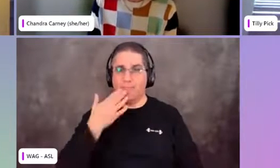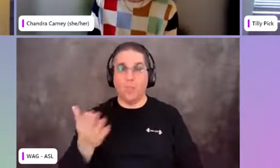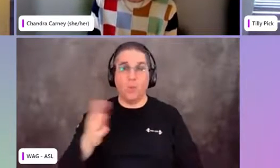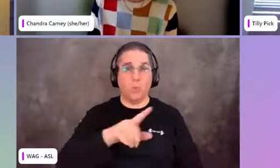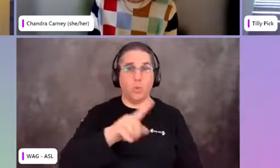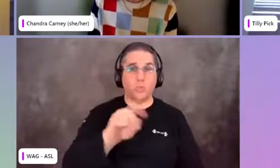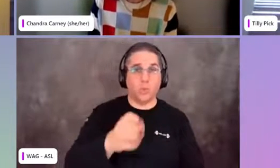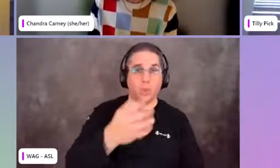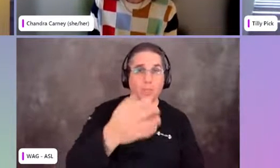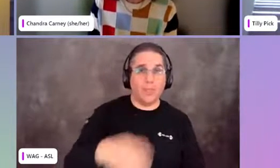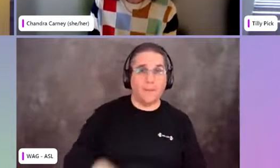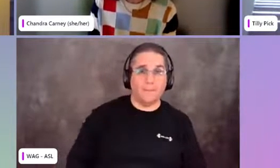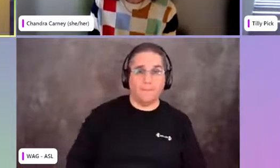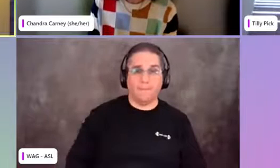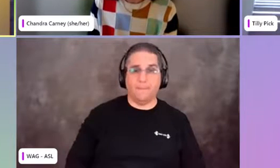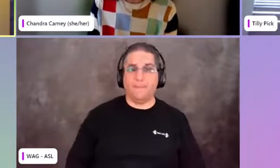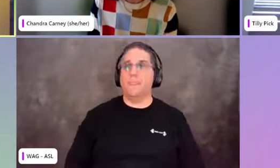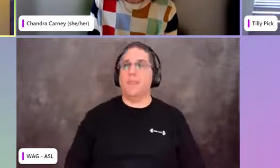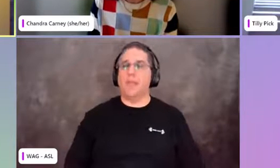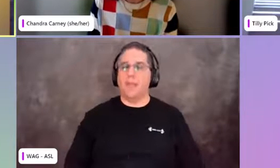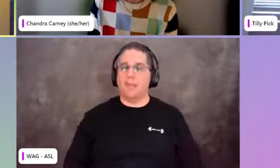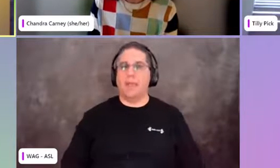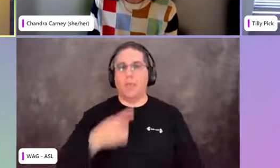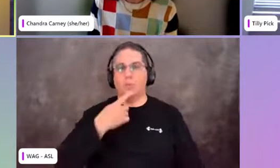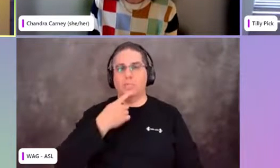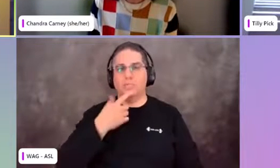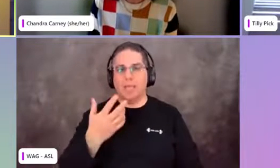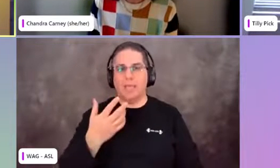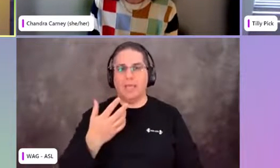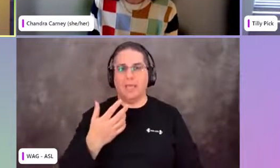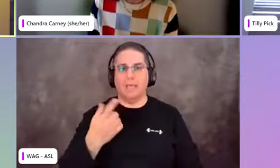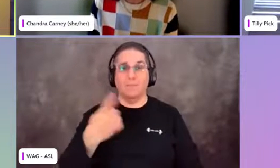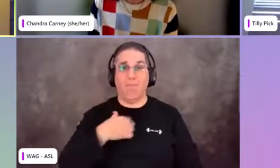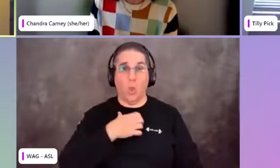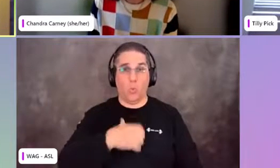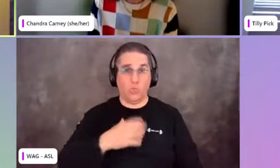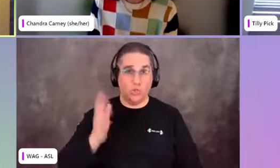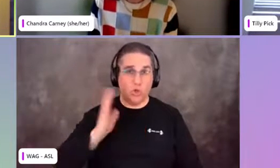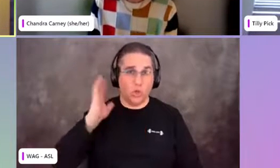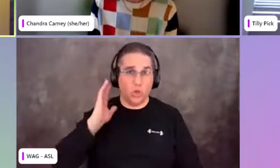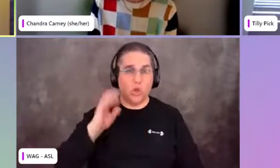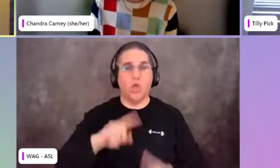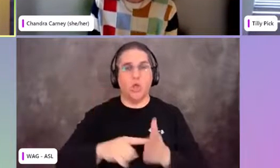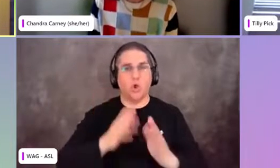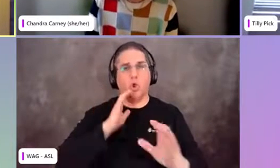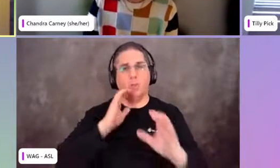company's responsibility if you tried to fix it all yourself, you will burn up. [GREG] Zoe.